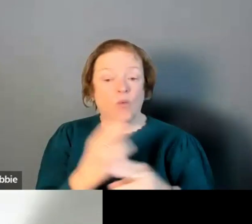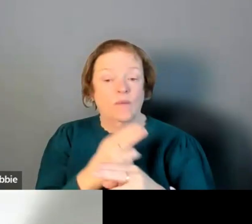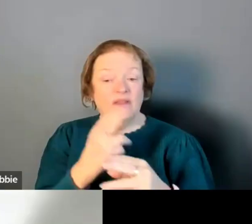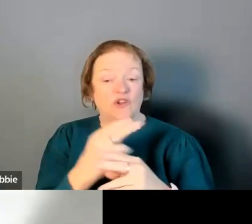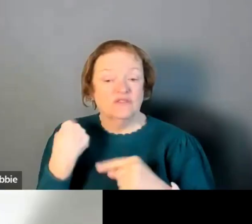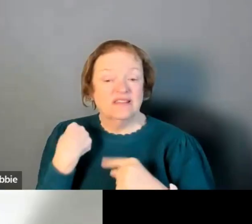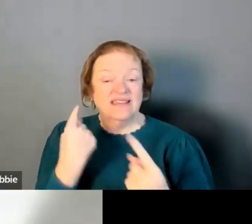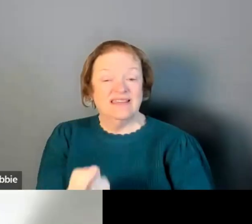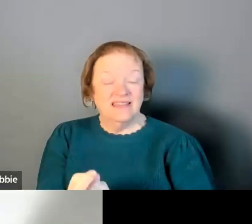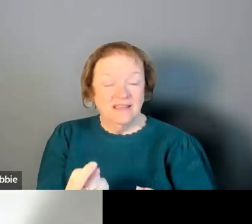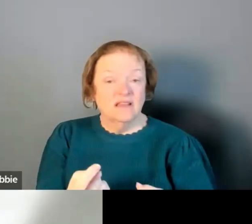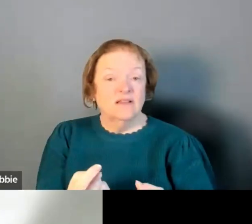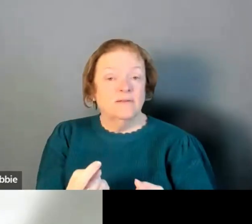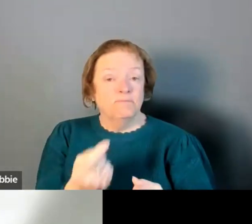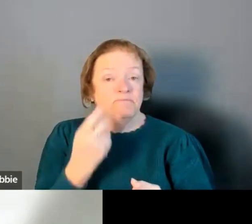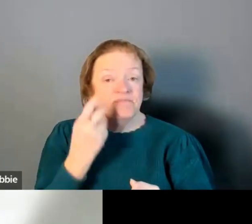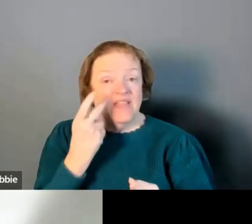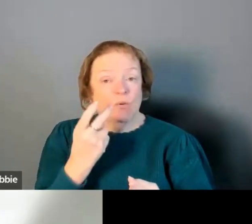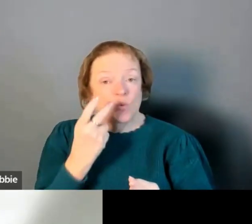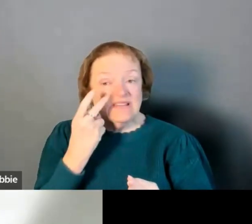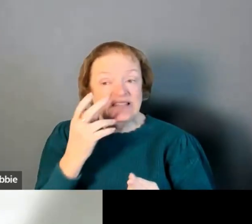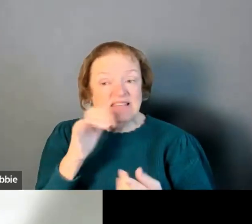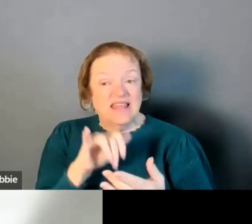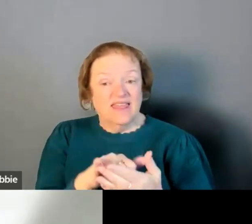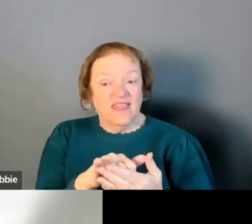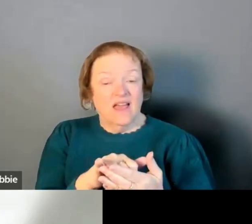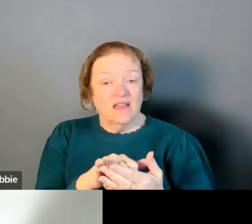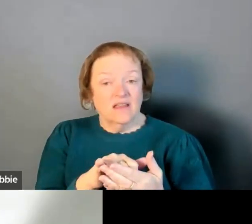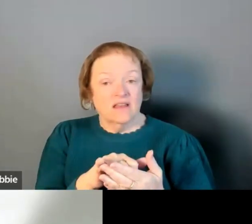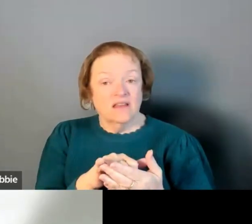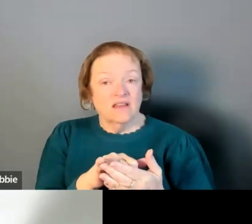that we have been seeing it on are the, I'll say, like,